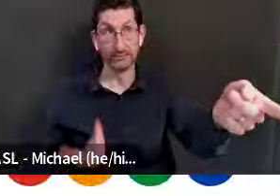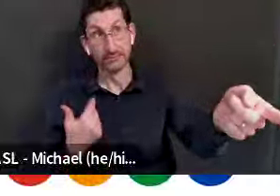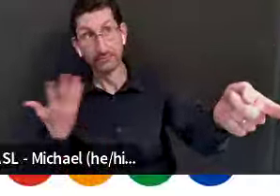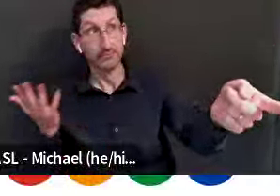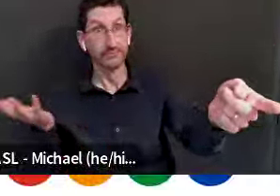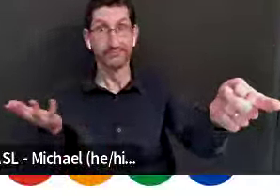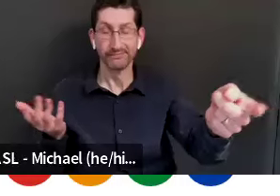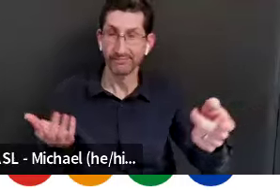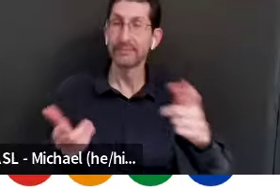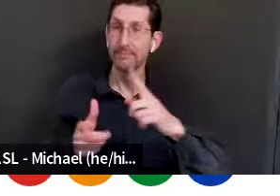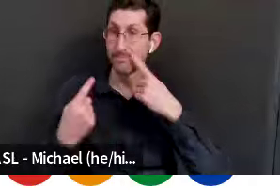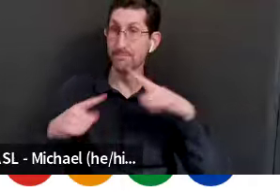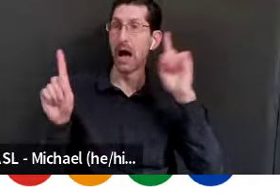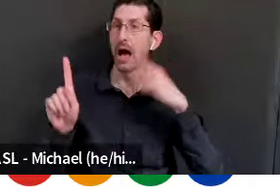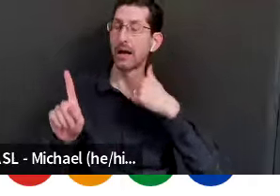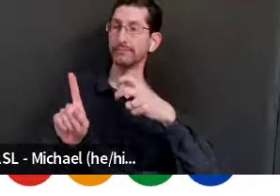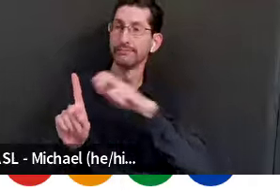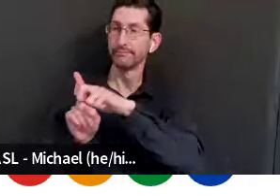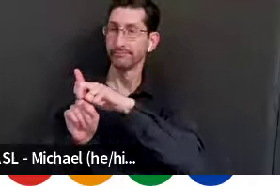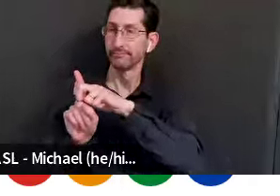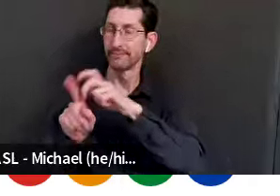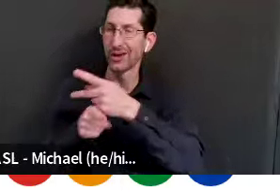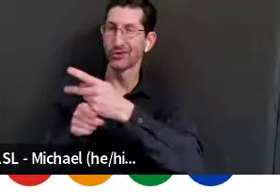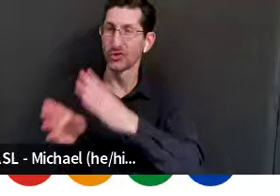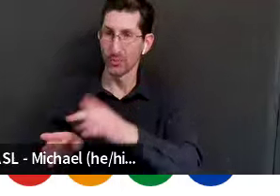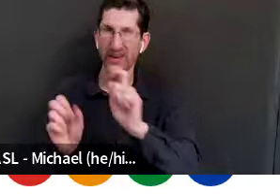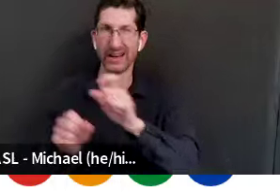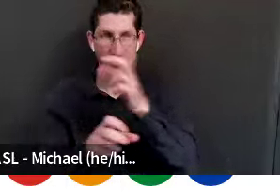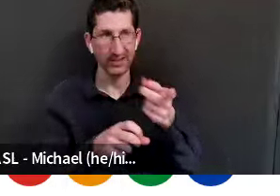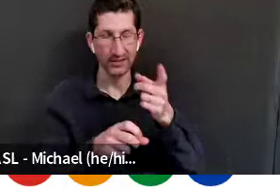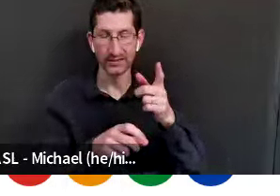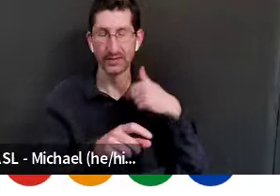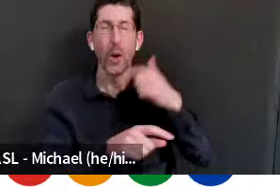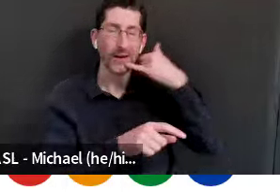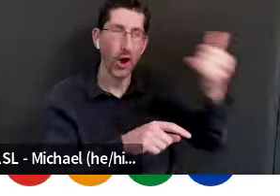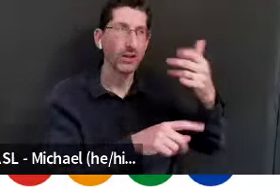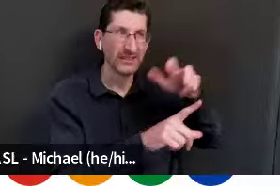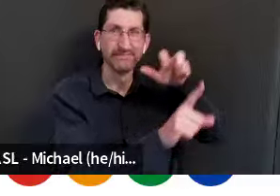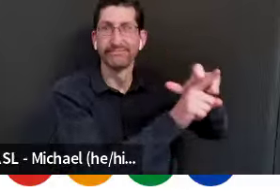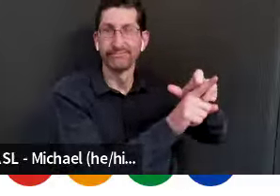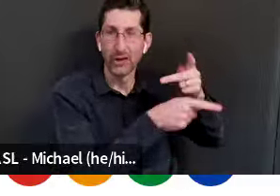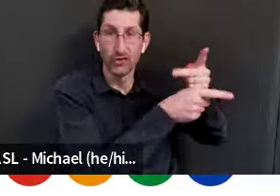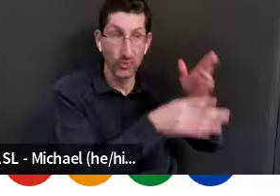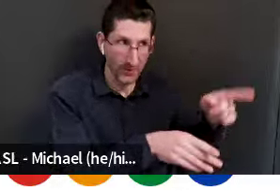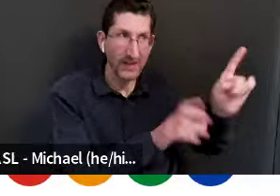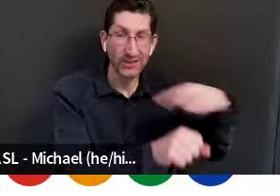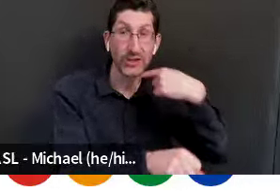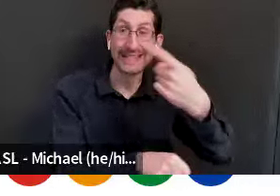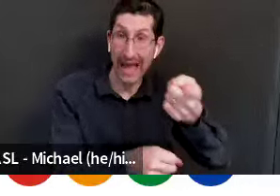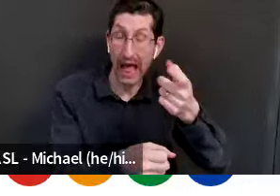WAS OUT THERE AND FINALLY, GOT A SUPERVISOR WHO COULD OVERRIDE THAT WHOLE SENDING THEM TO MAYBE THAT WRONG LOCATION.